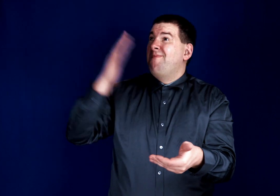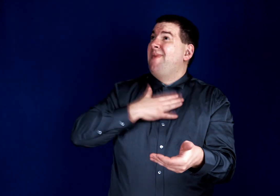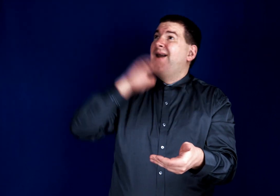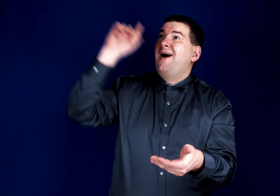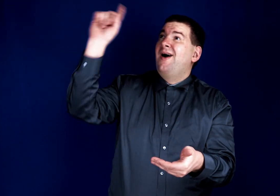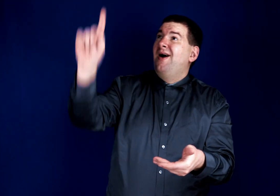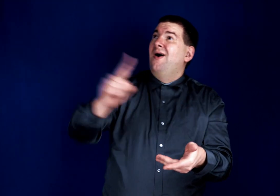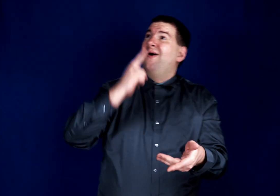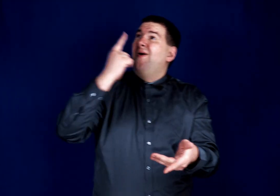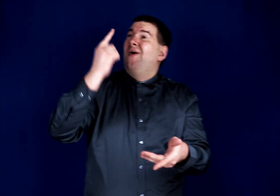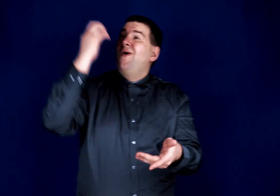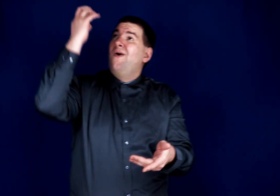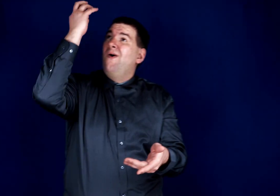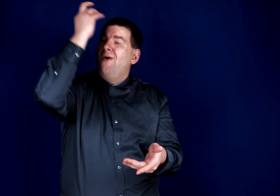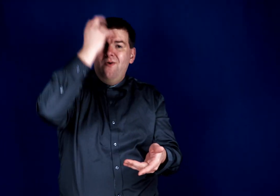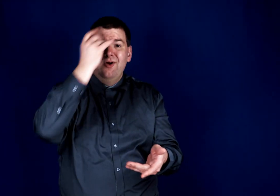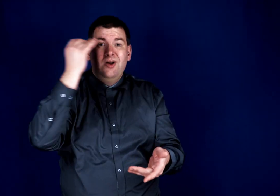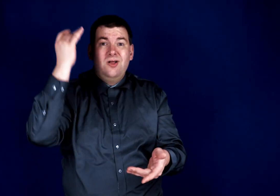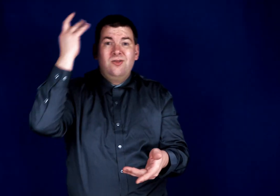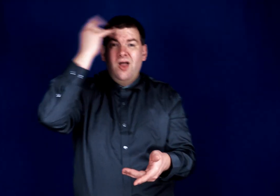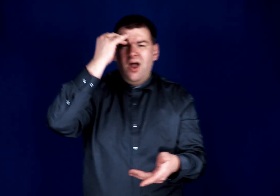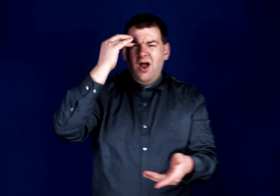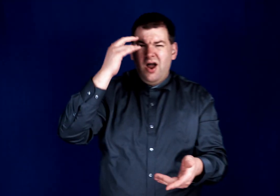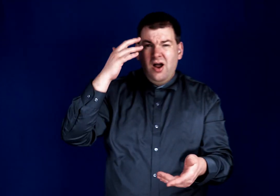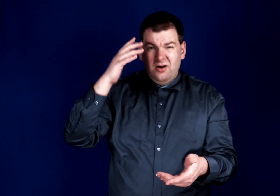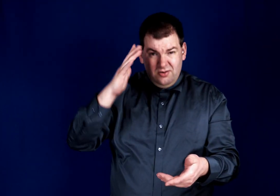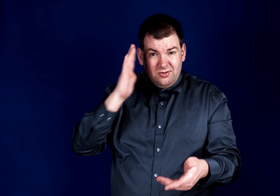My only thought